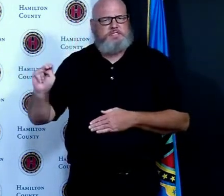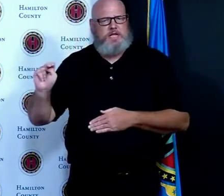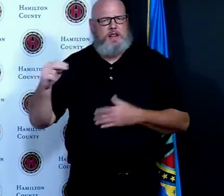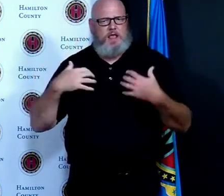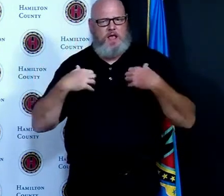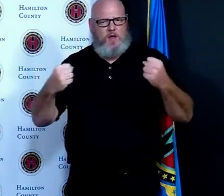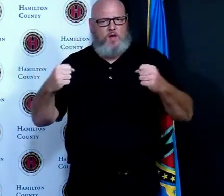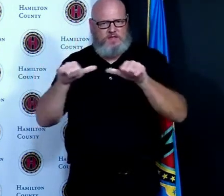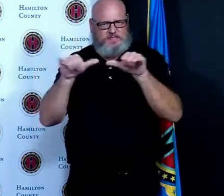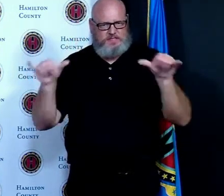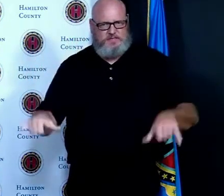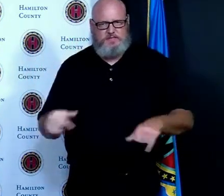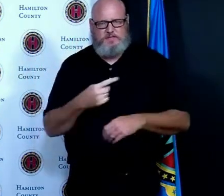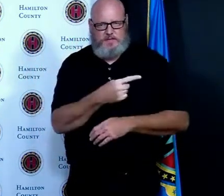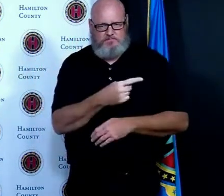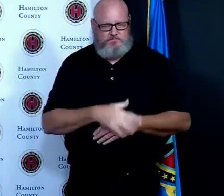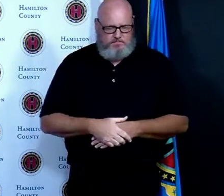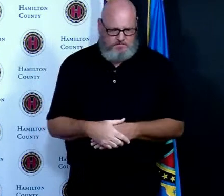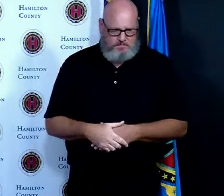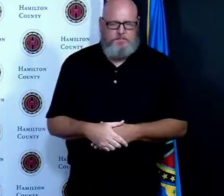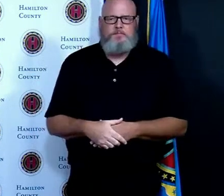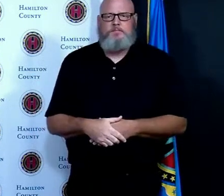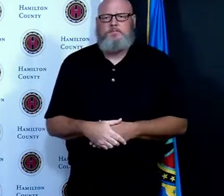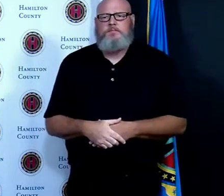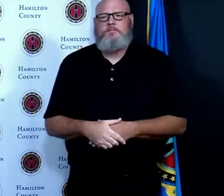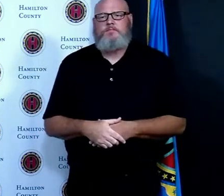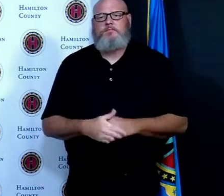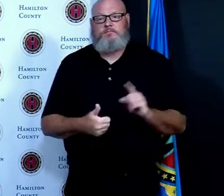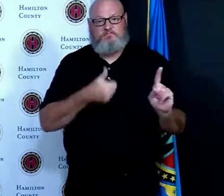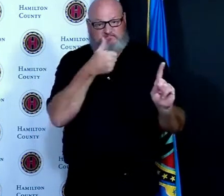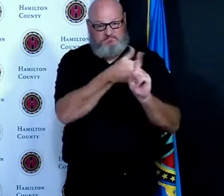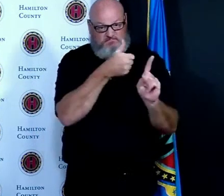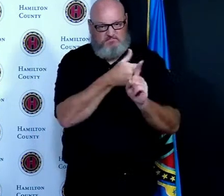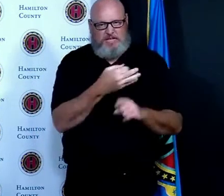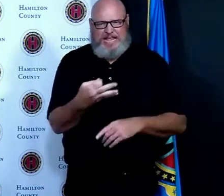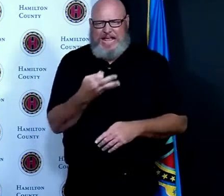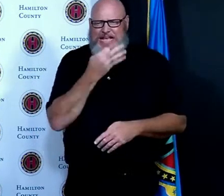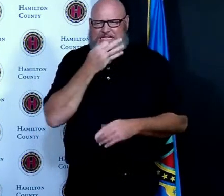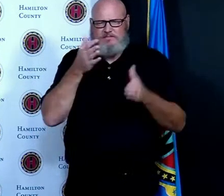representing Hamilton County in those rooms and so he's going to talk about hospitalizations he's